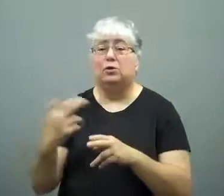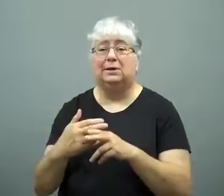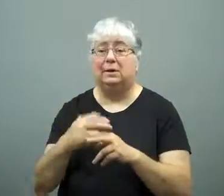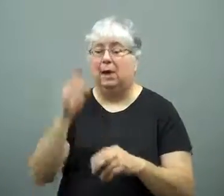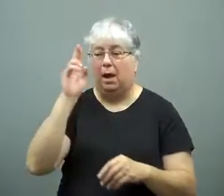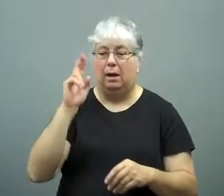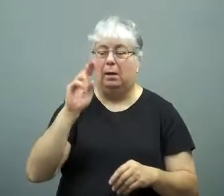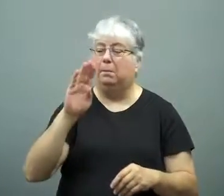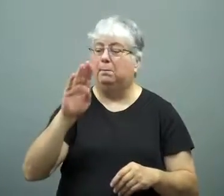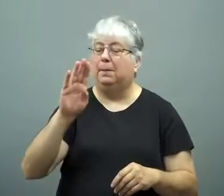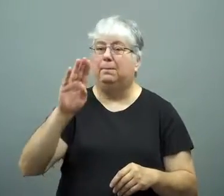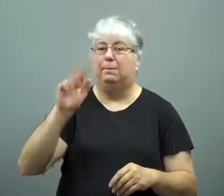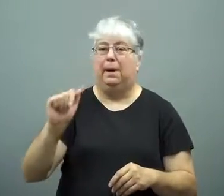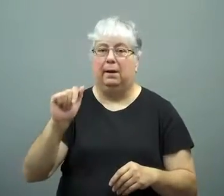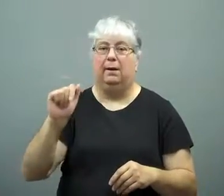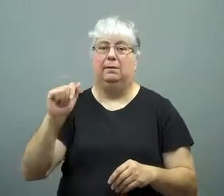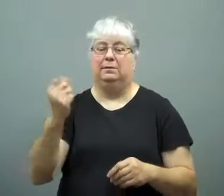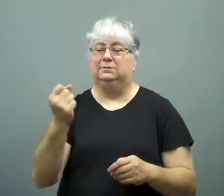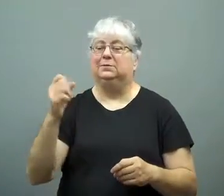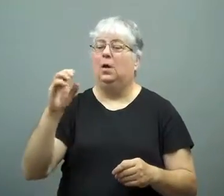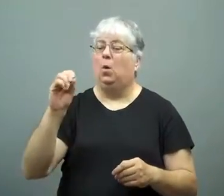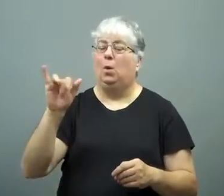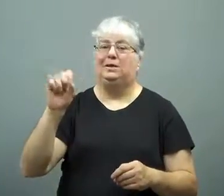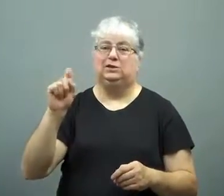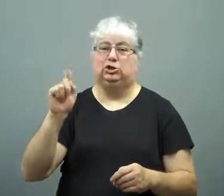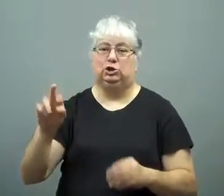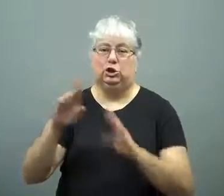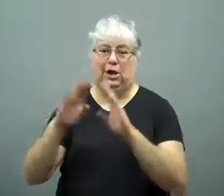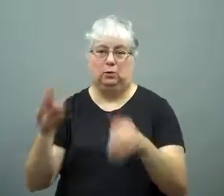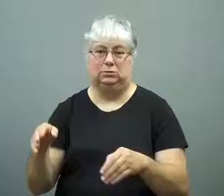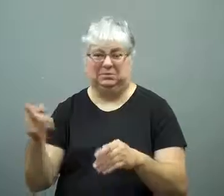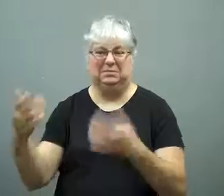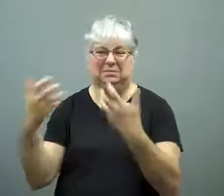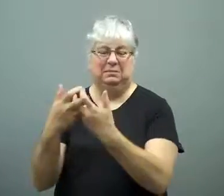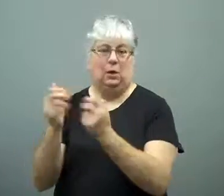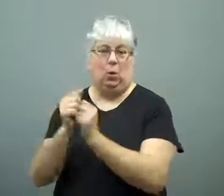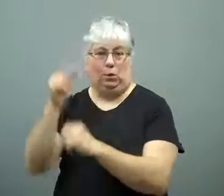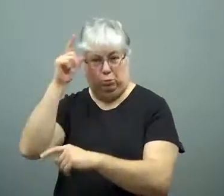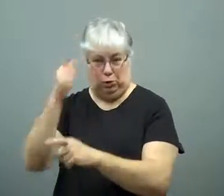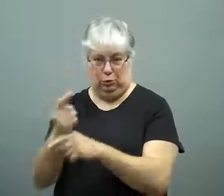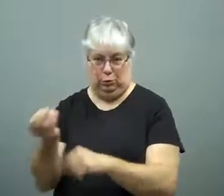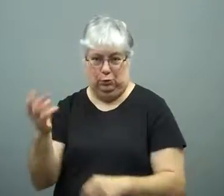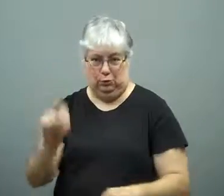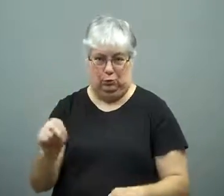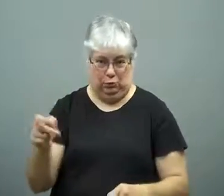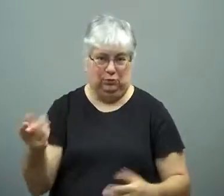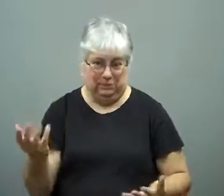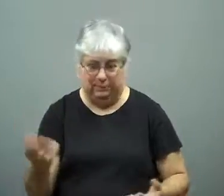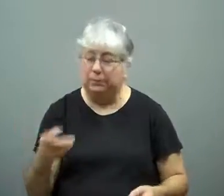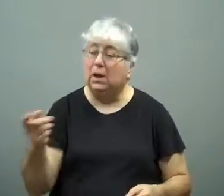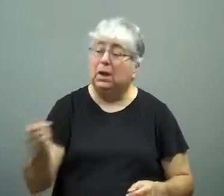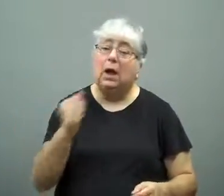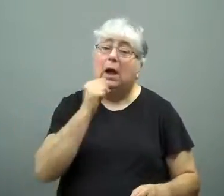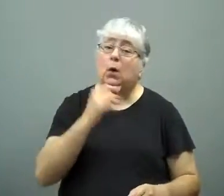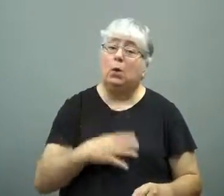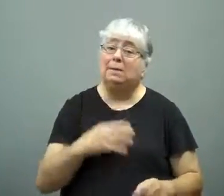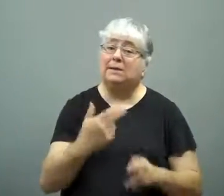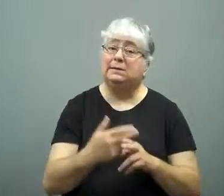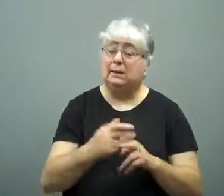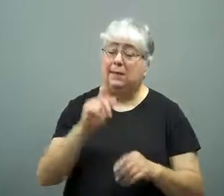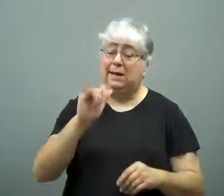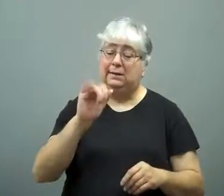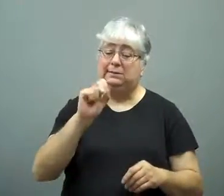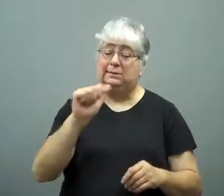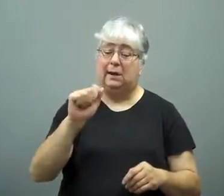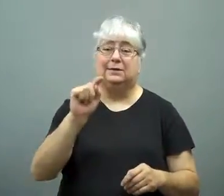Uncle Bubba's Oyster house. Her brother co-owns it.